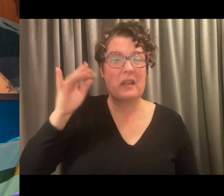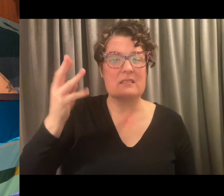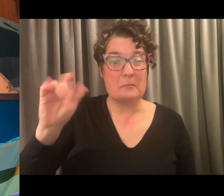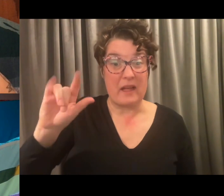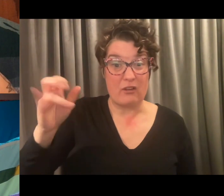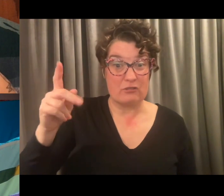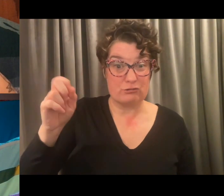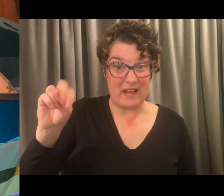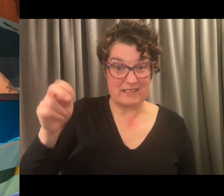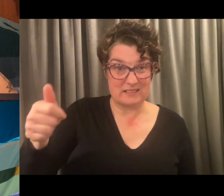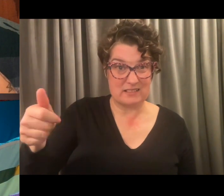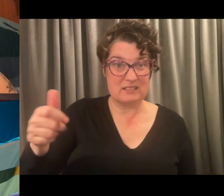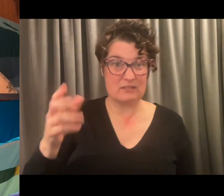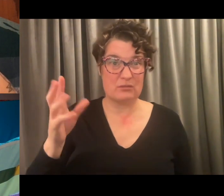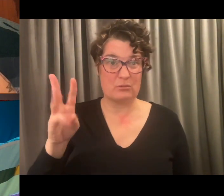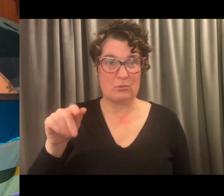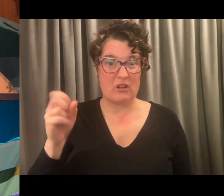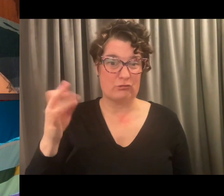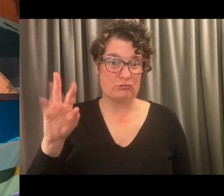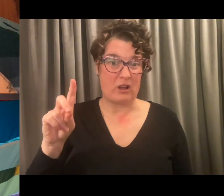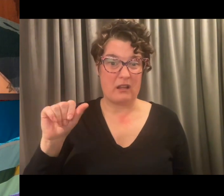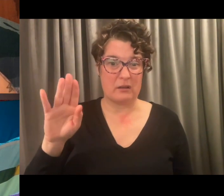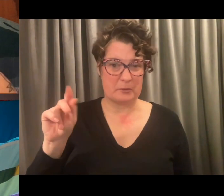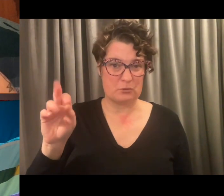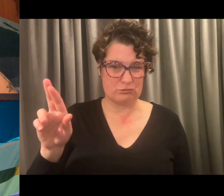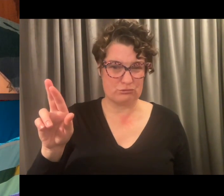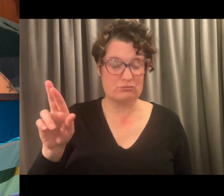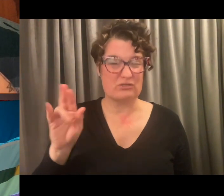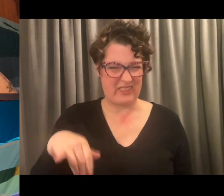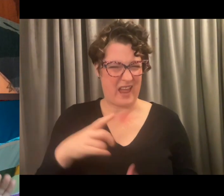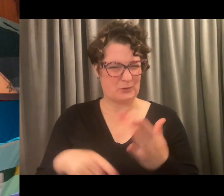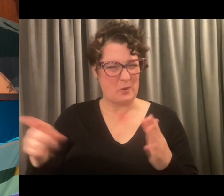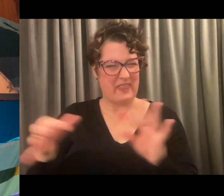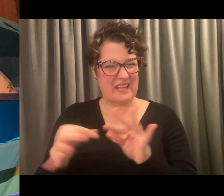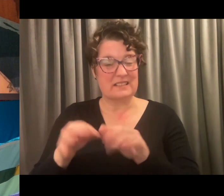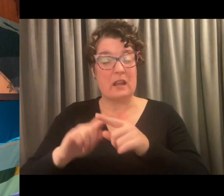But it was like these undercurrents of transphobia with all of that. Nomy: Wow.